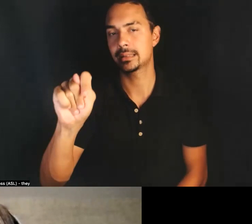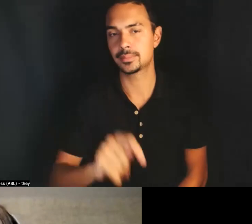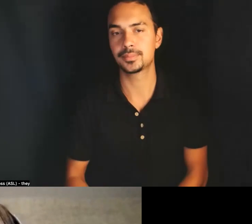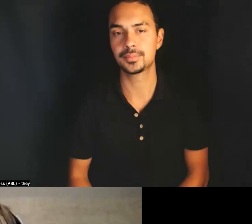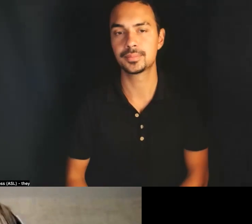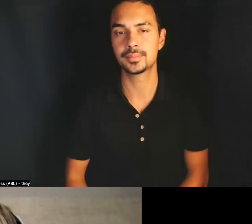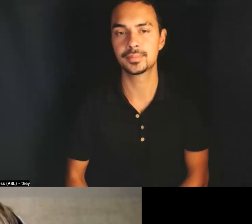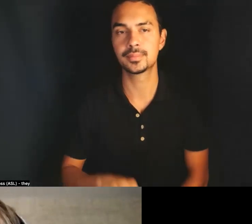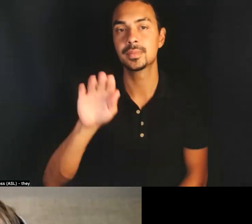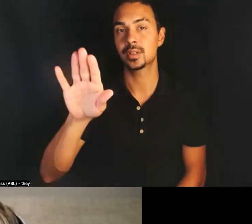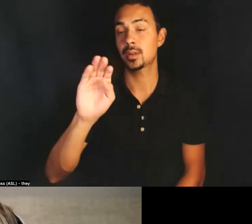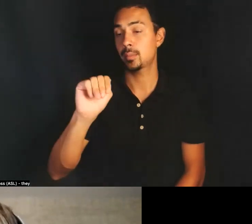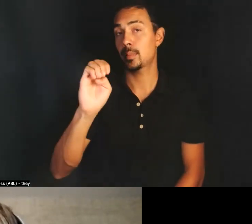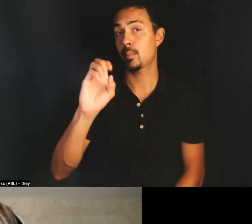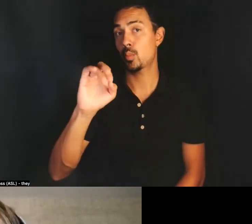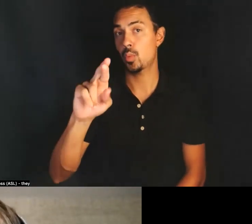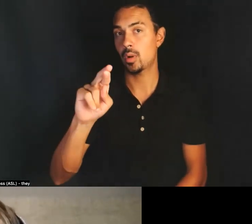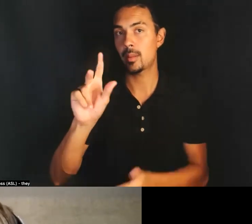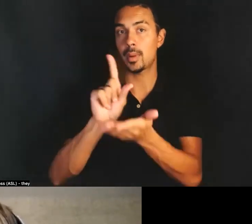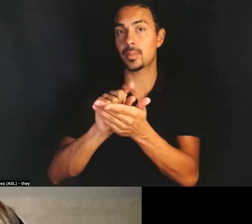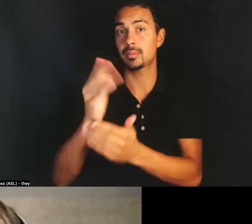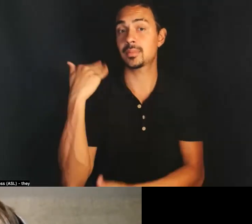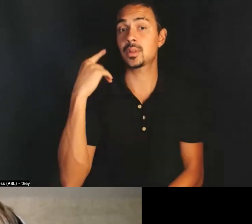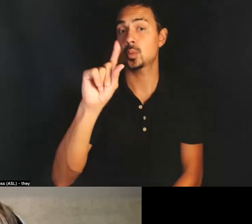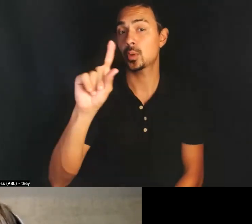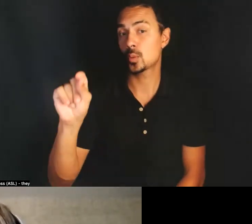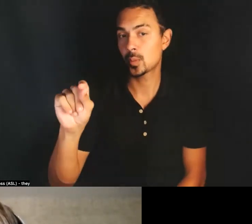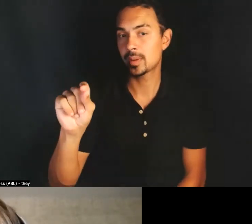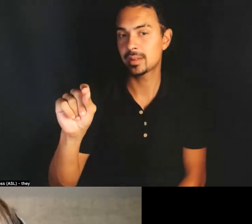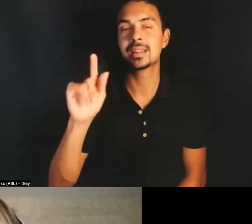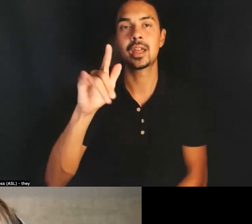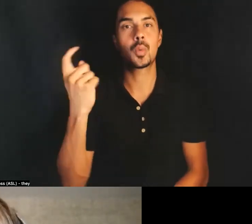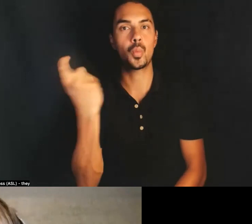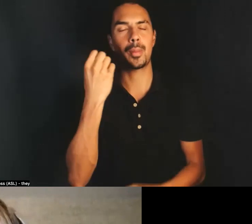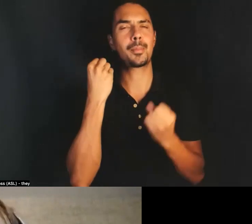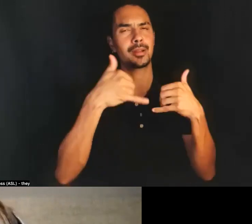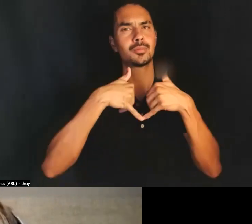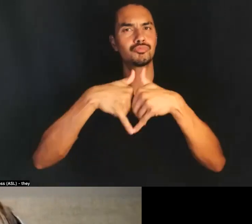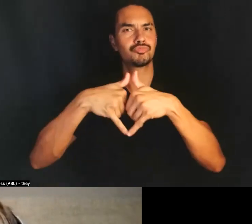●09Meredith Talusan is an interdisciplinary artist who works in literature, visual art, and dance, though she is